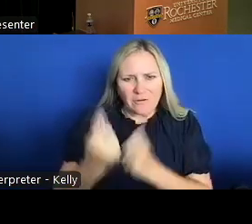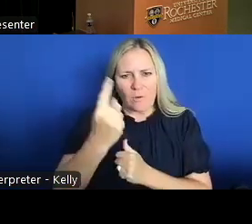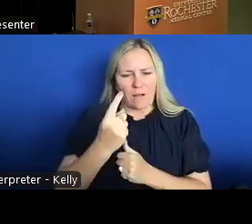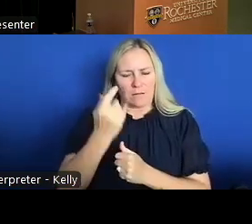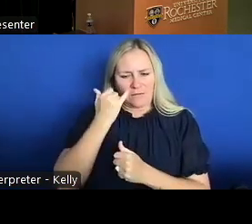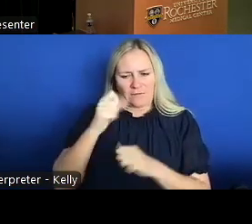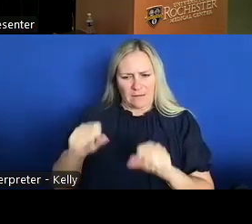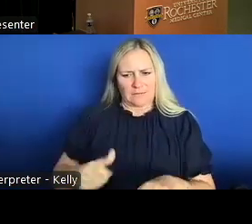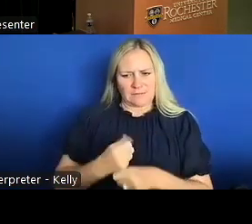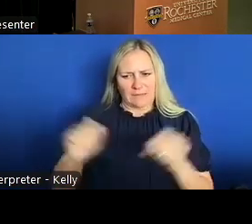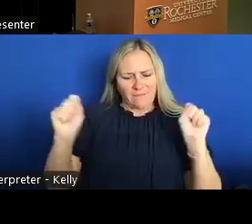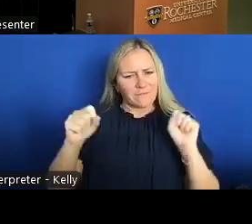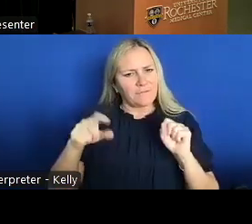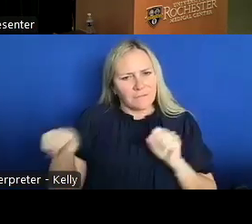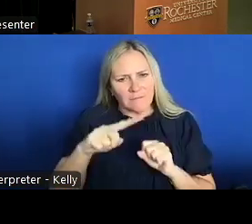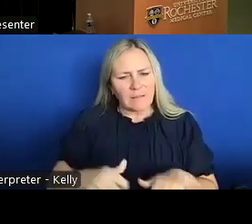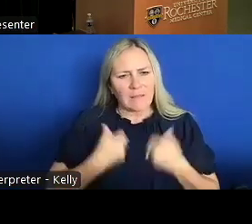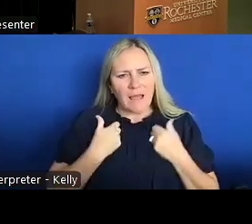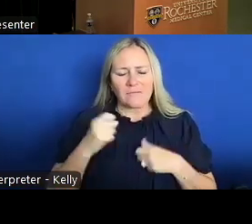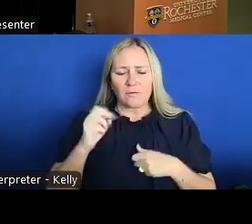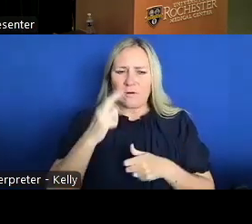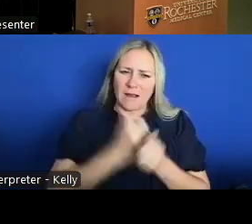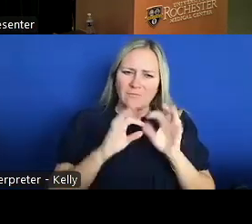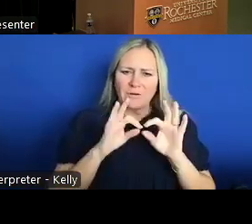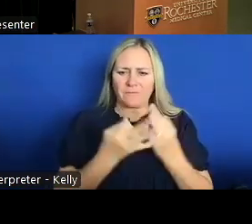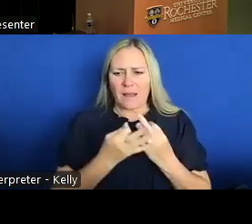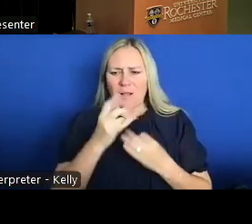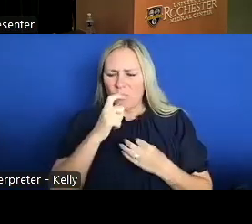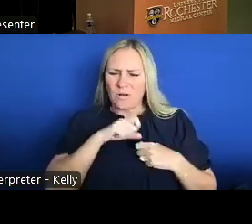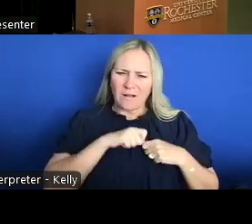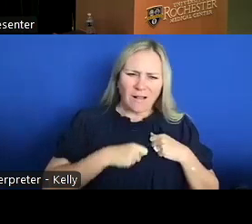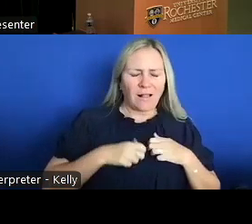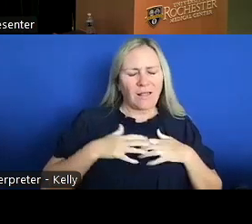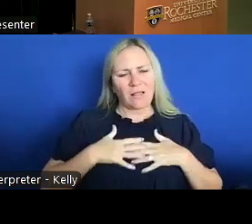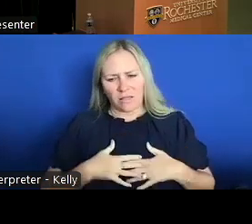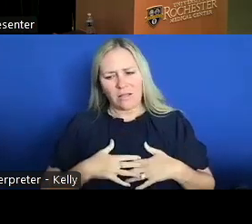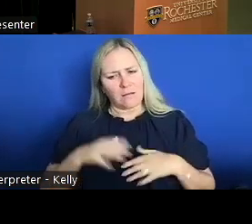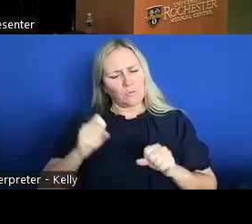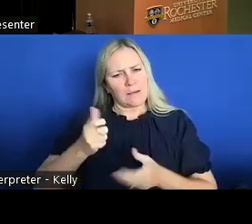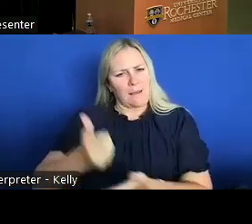every family that's bereaved can be helped and that's what our work is about when we can't maybe